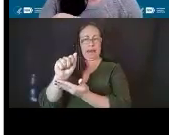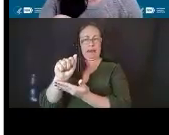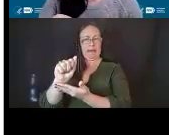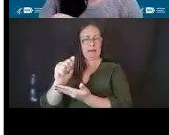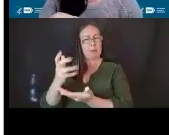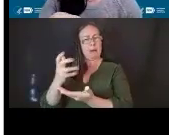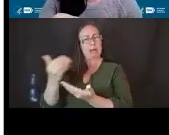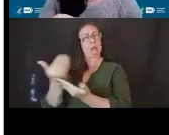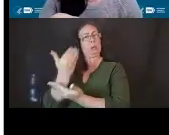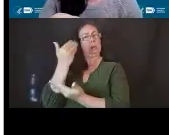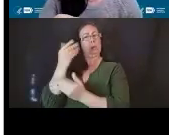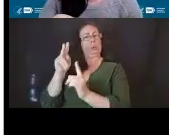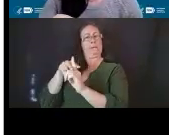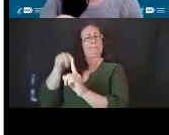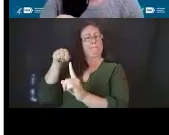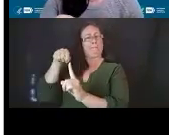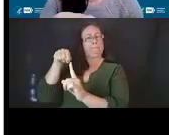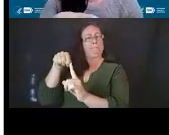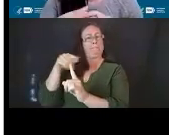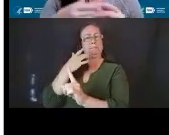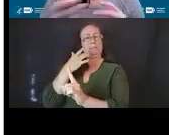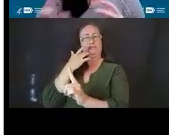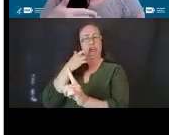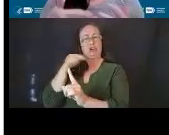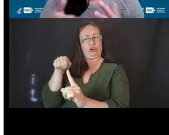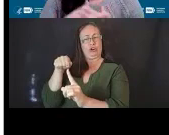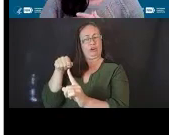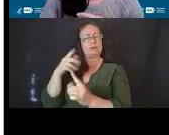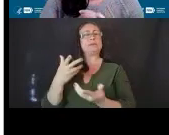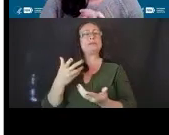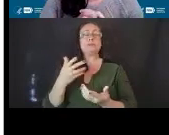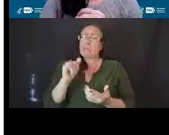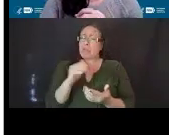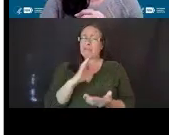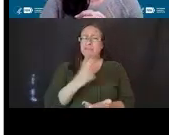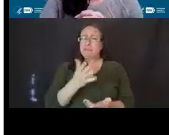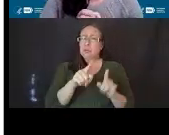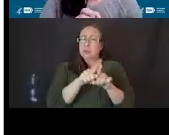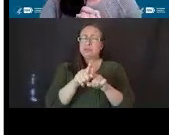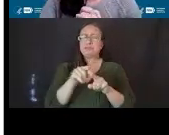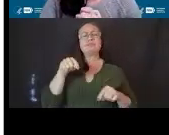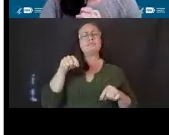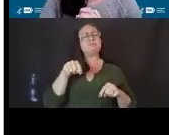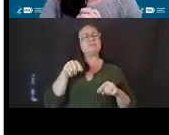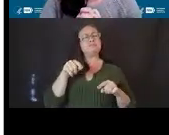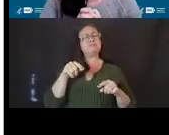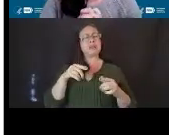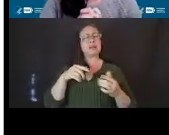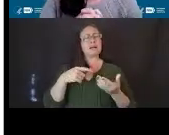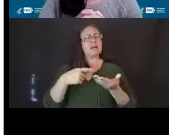Or, if you're not ready for independence, you could go into a postdoctoral or mentored award,